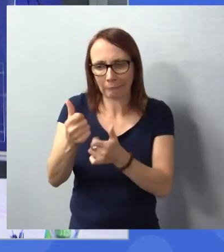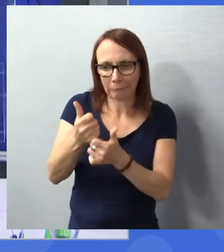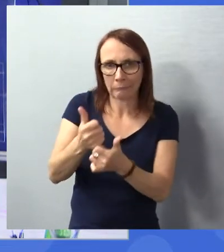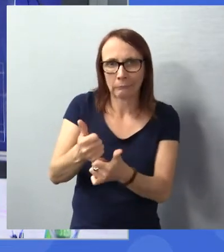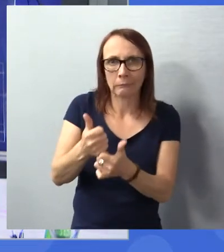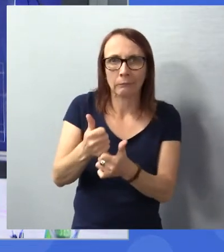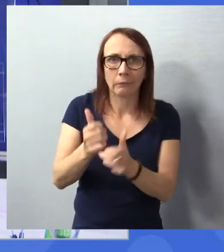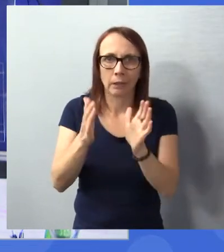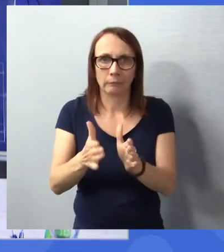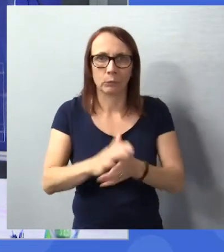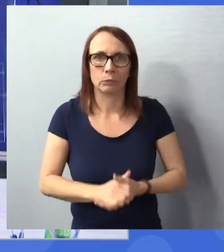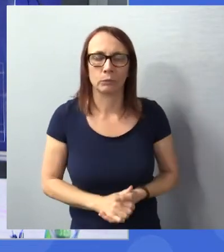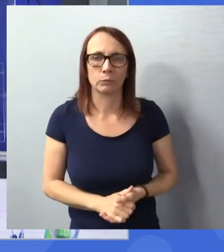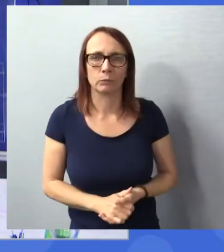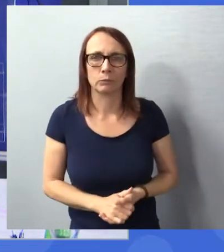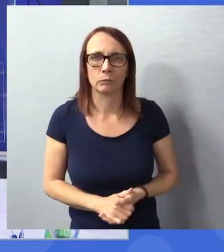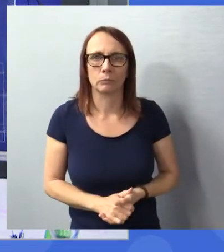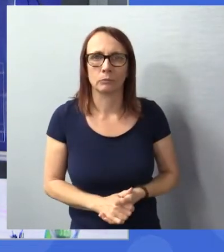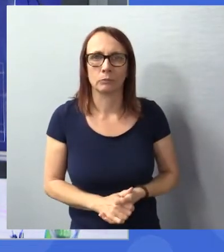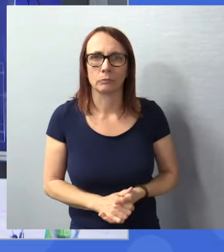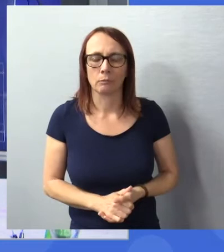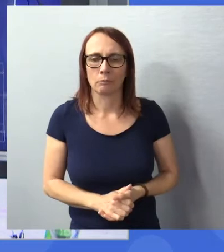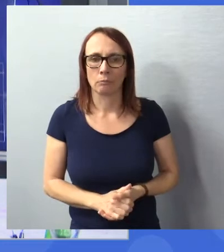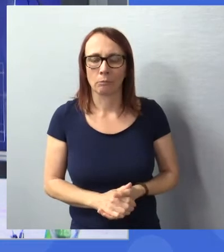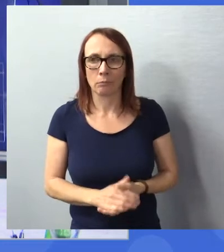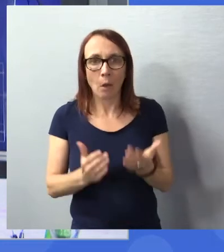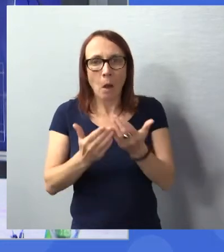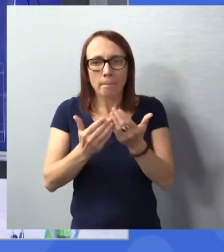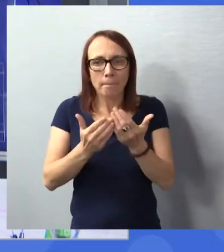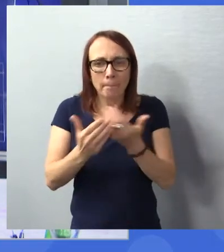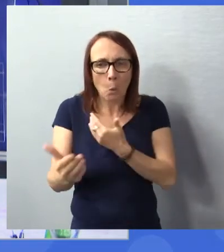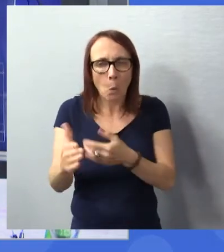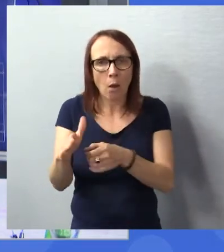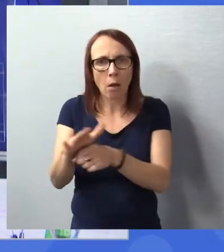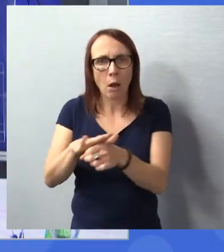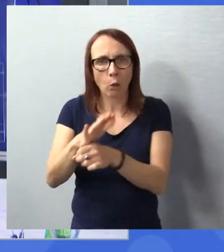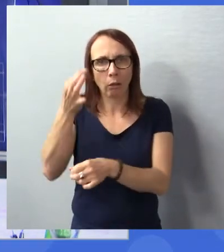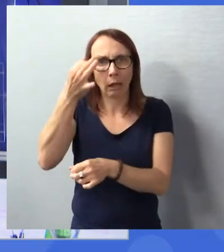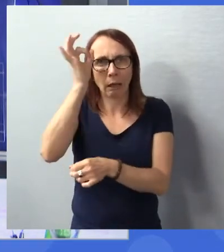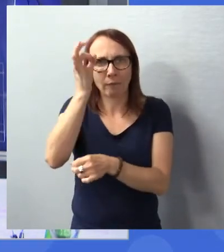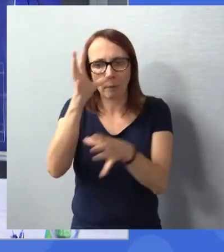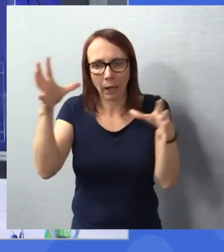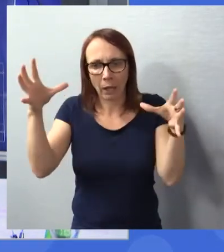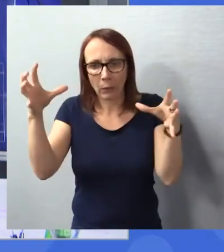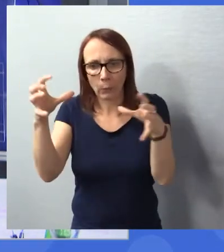making and included more localized local government encouraging responsibility in